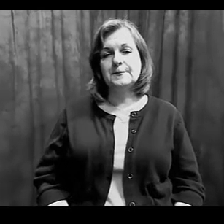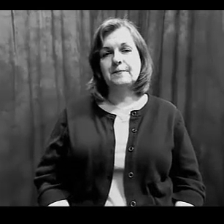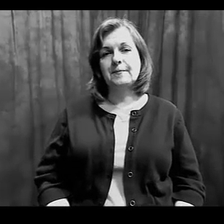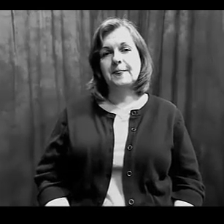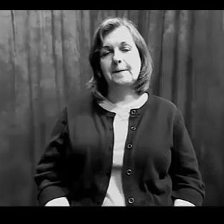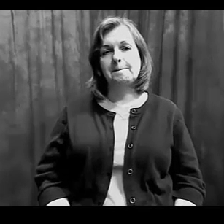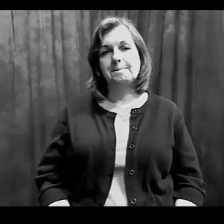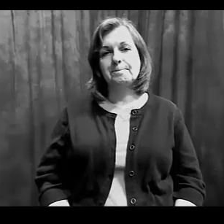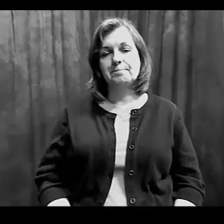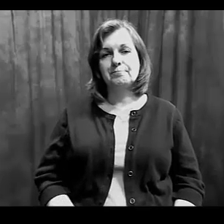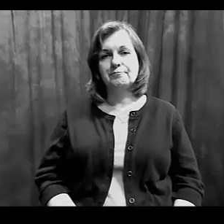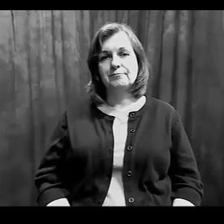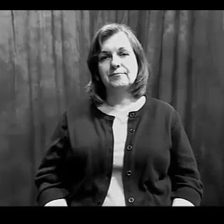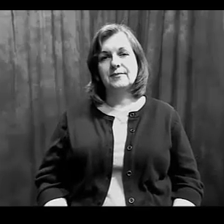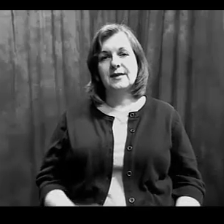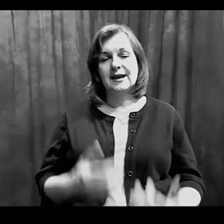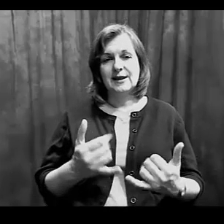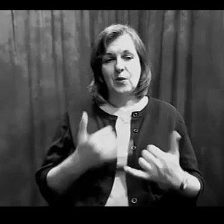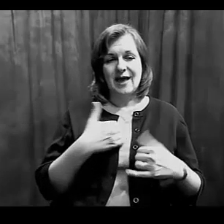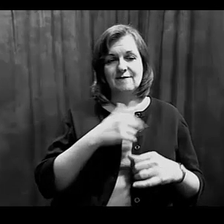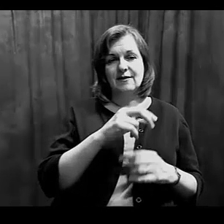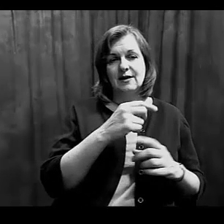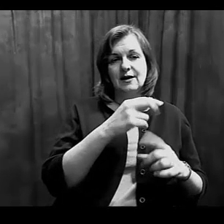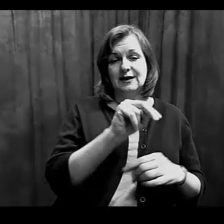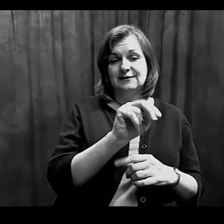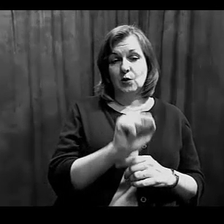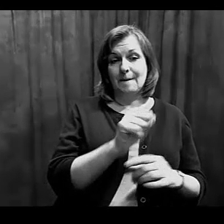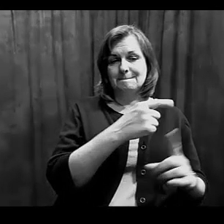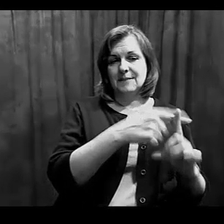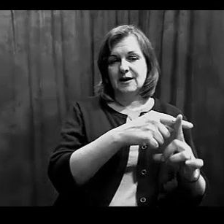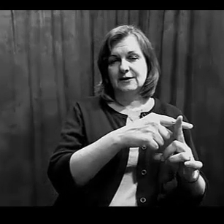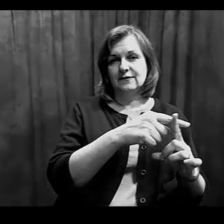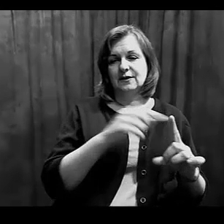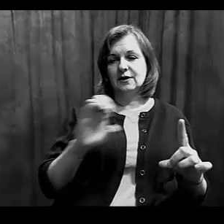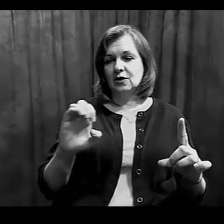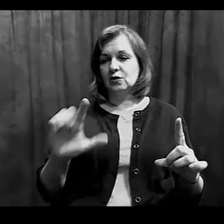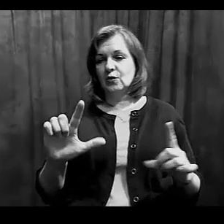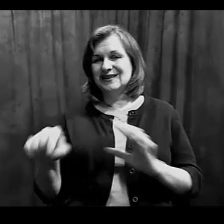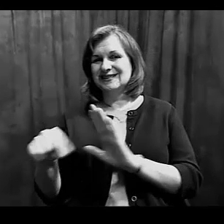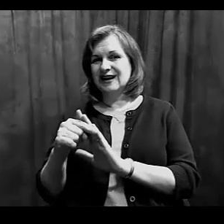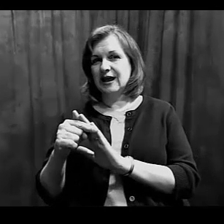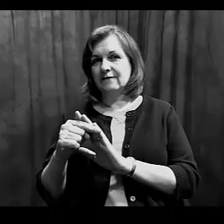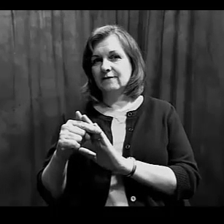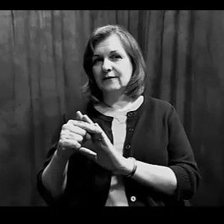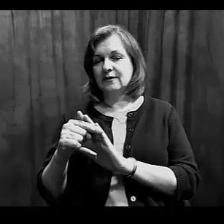so when we look at these guys we now have a positive sodium and negative chlorine